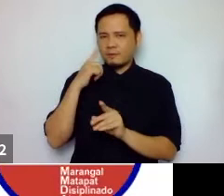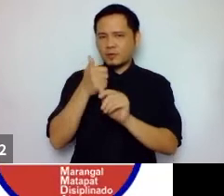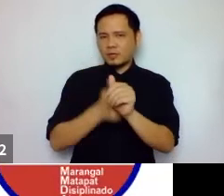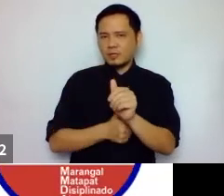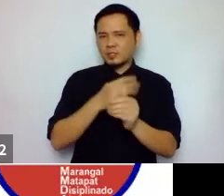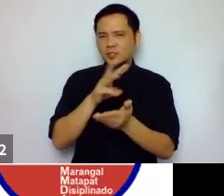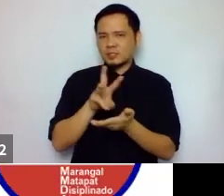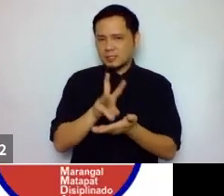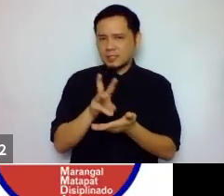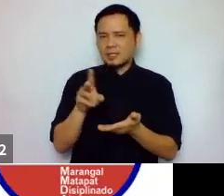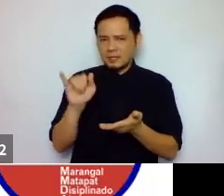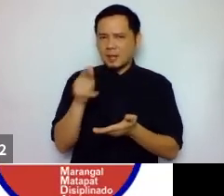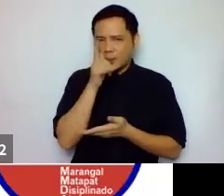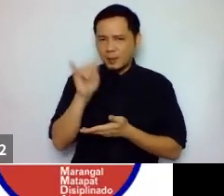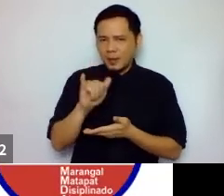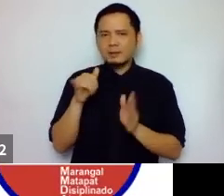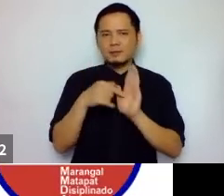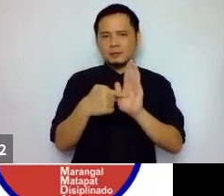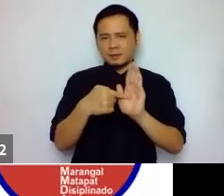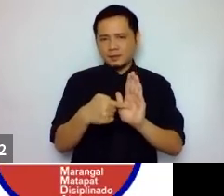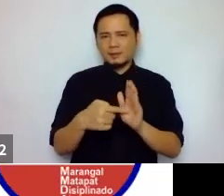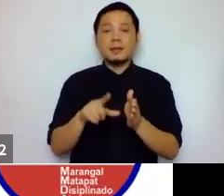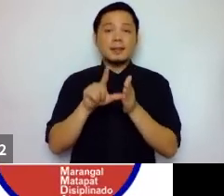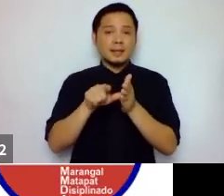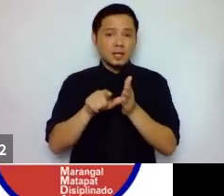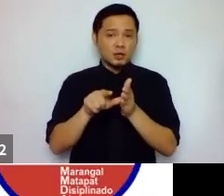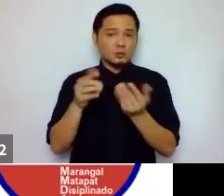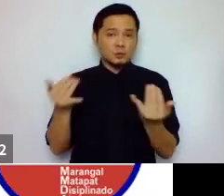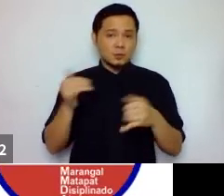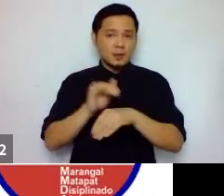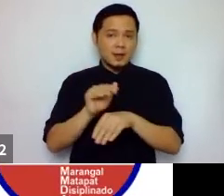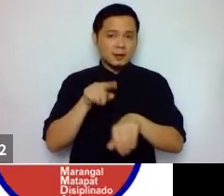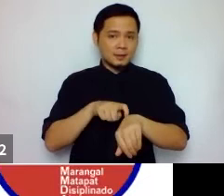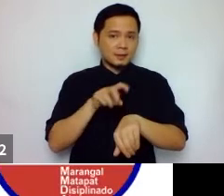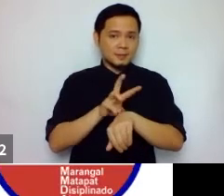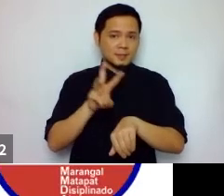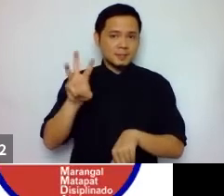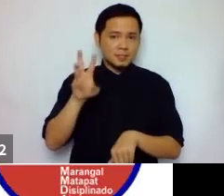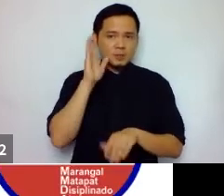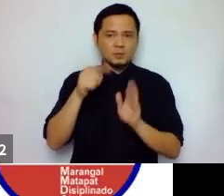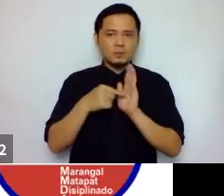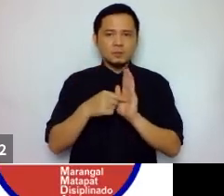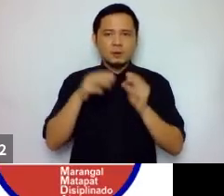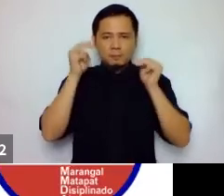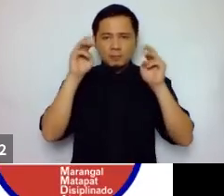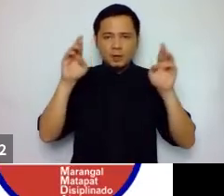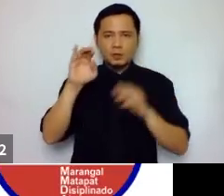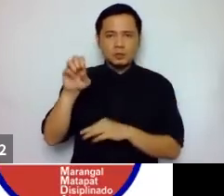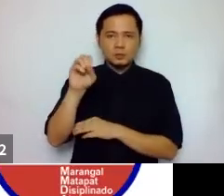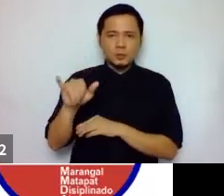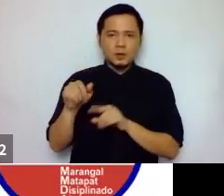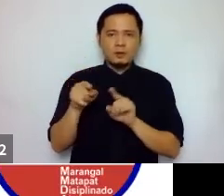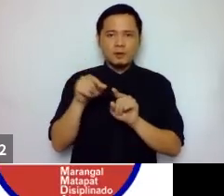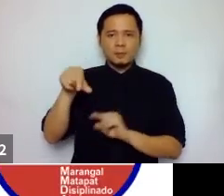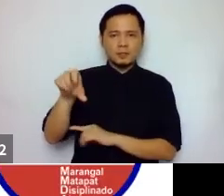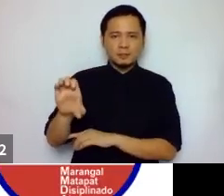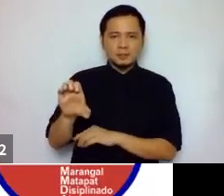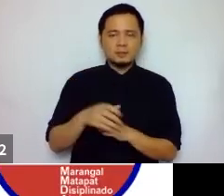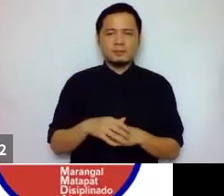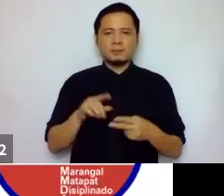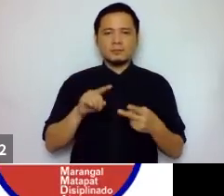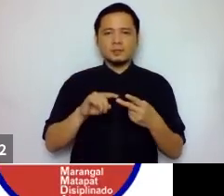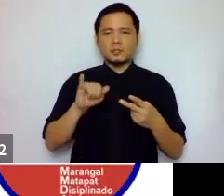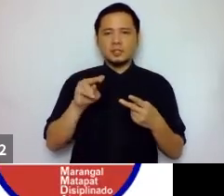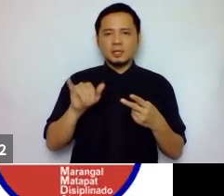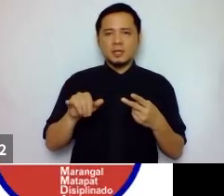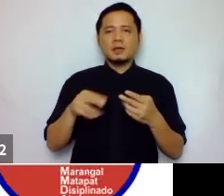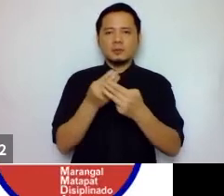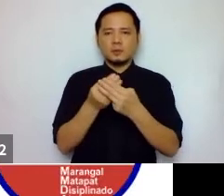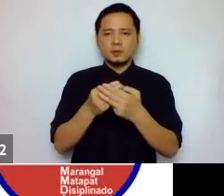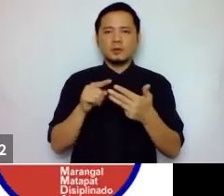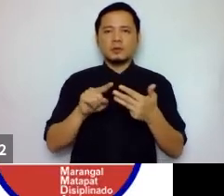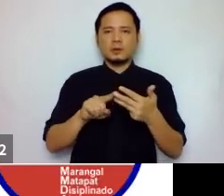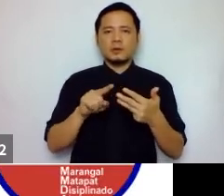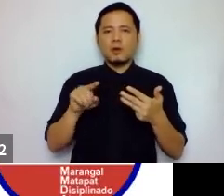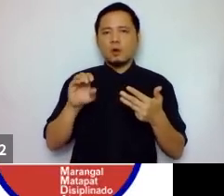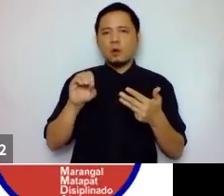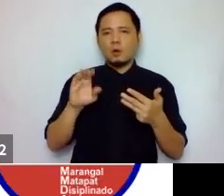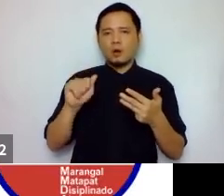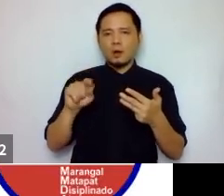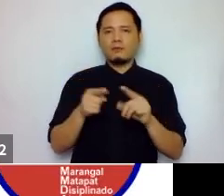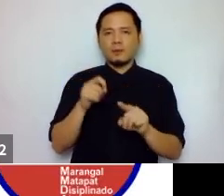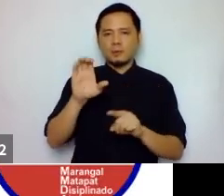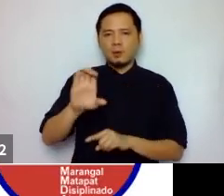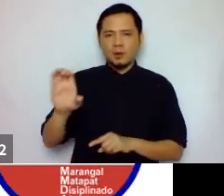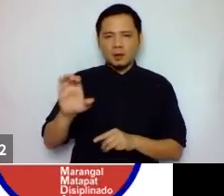So wait for it today at 6 o’clock, we are featuring Mayor Joy Belmonte of Quezon City, Mayor Jaime Fresnedi of Muntinlupa, and Mayor Oca Malapitan of Caloocan.